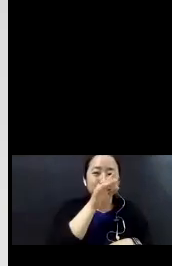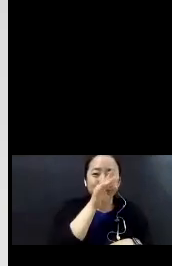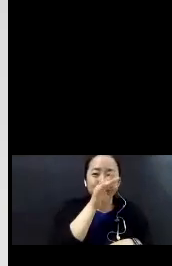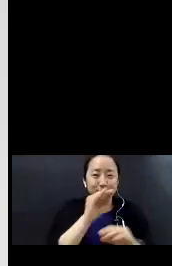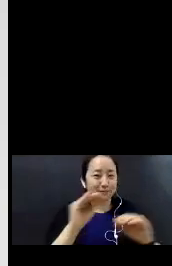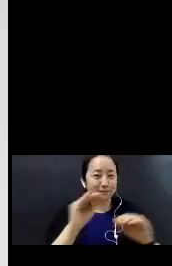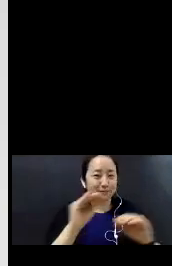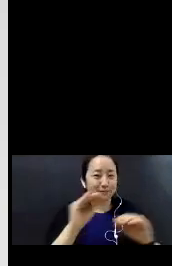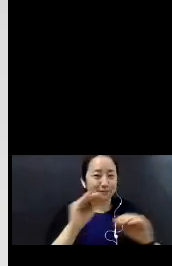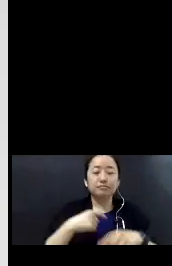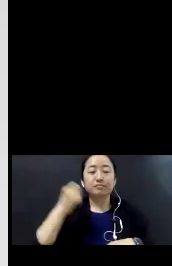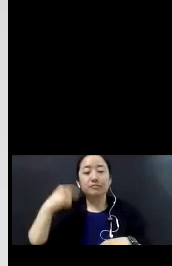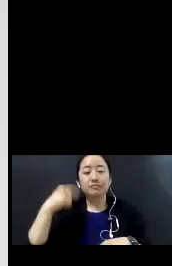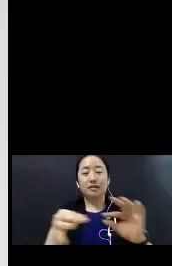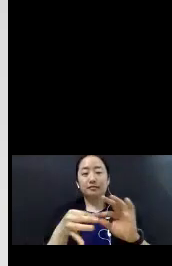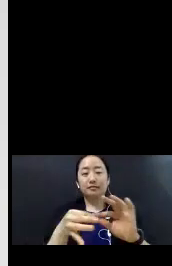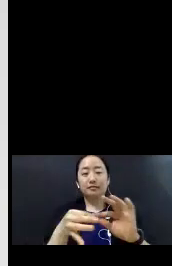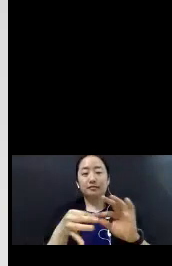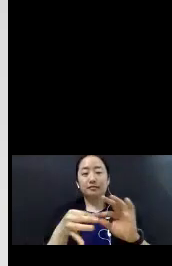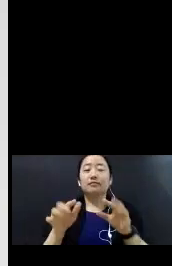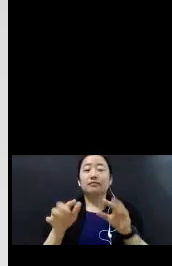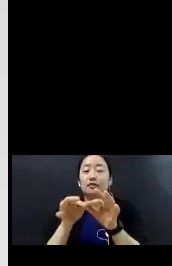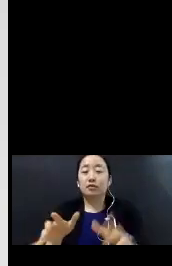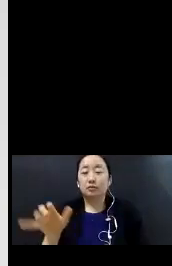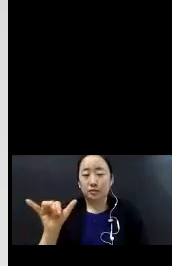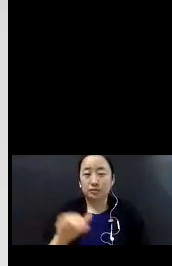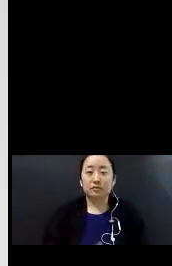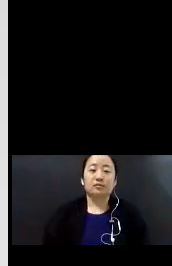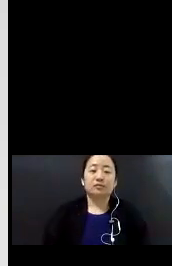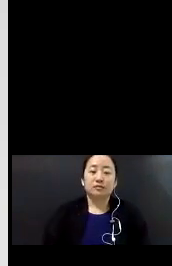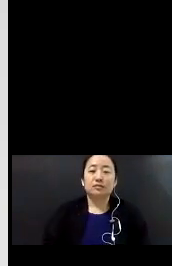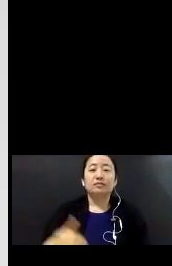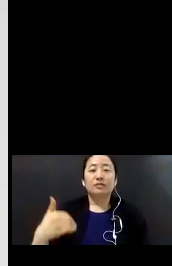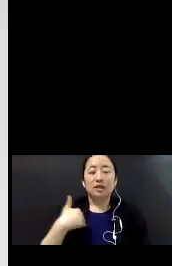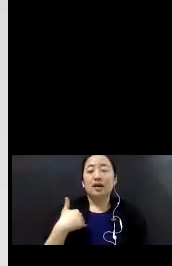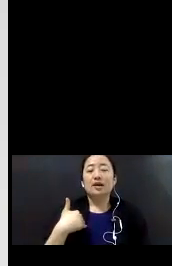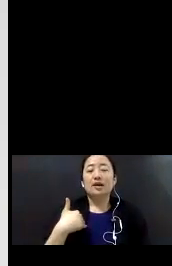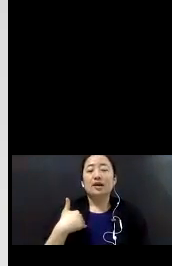CAPTIONS AVAILABLE. I DO HAVE OUR INTERPRETERS SPOTLIGHTED.